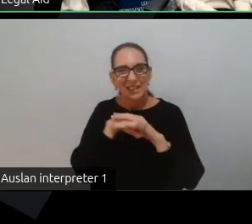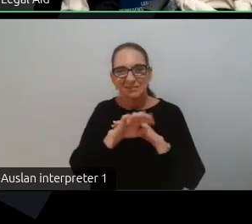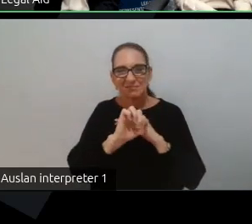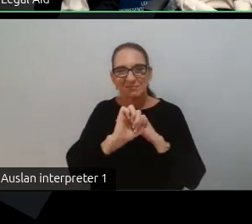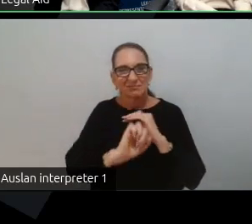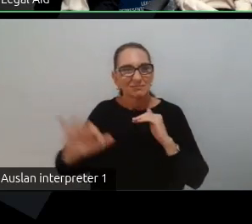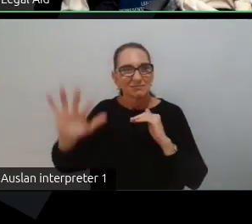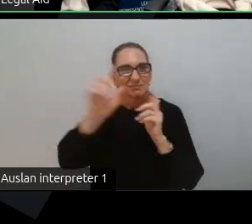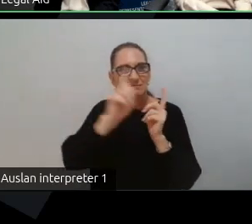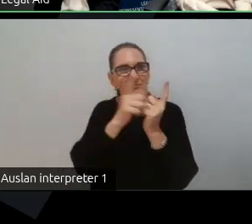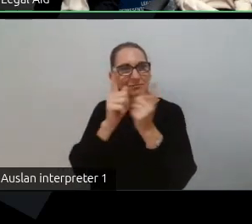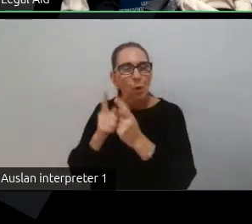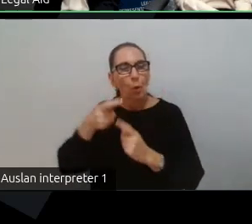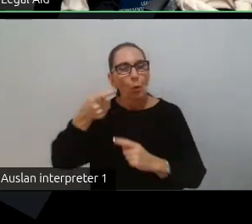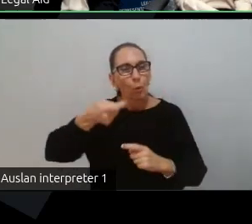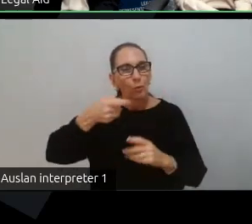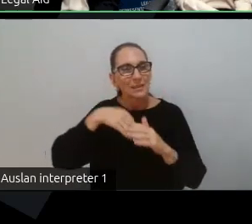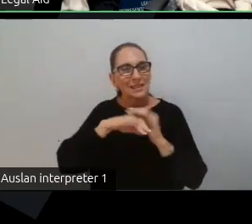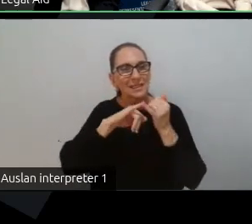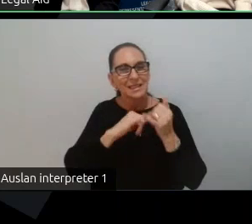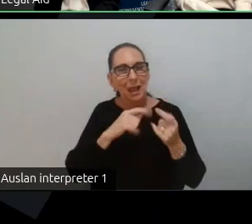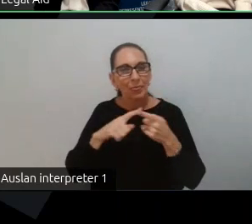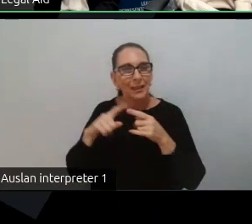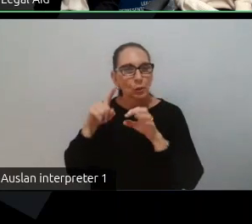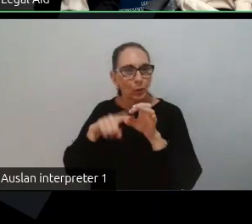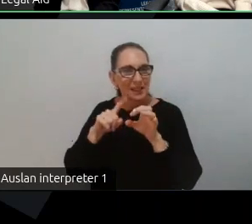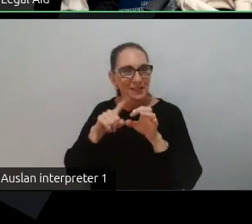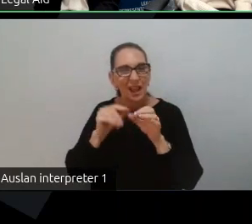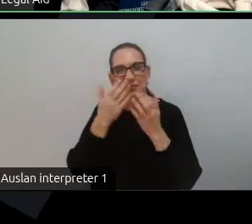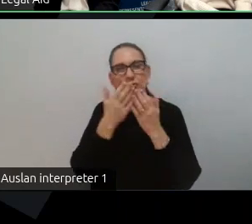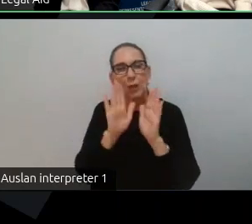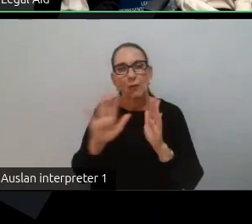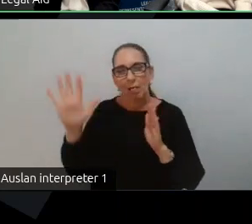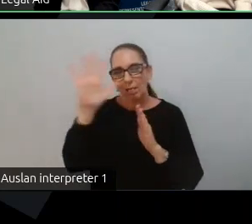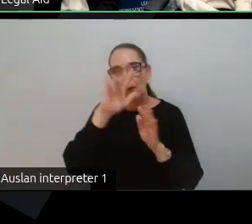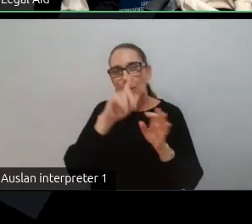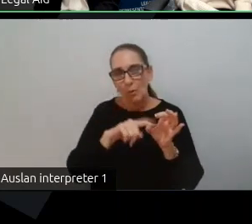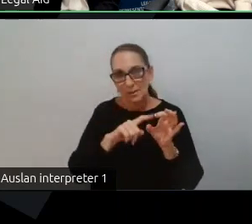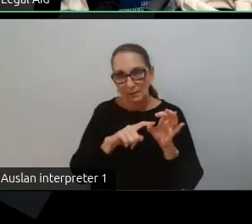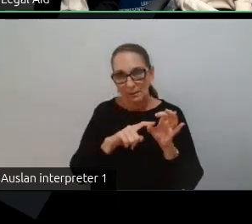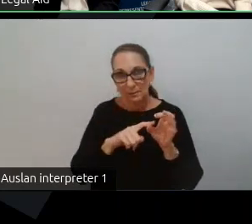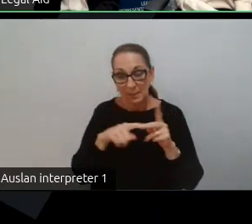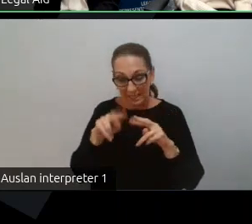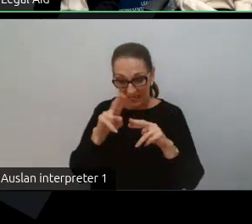and across um Queensland more generally. So if they come through the call centre and they